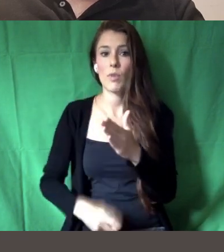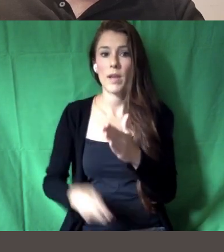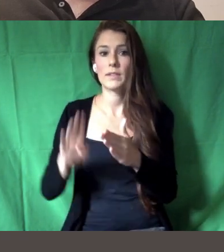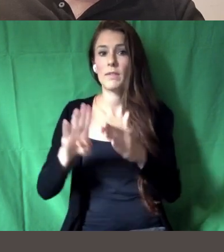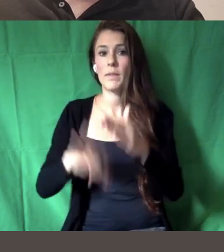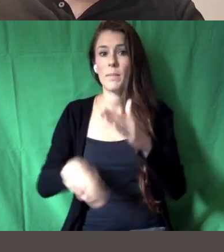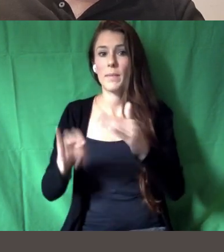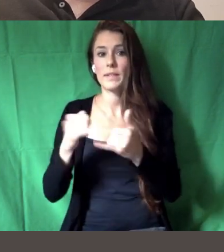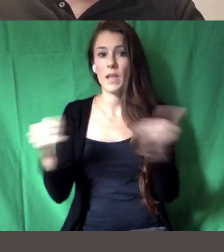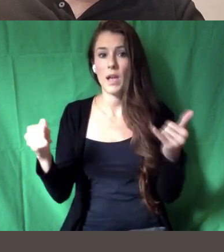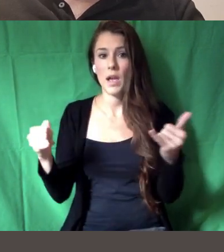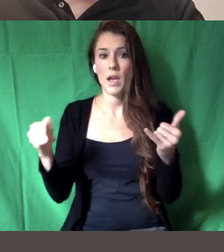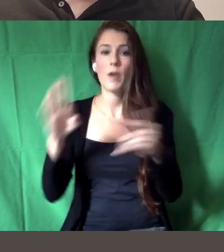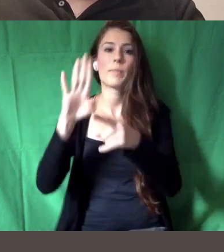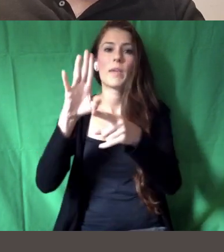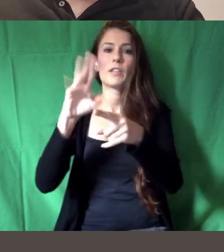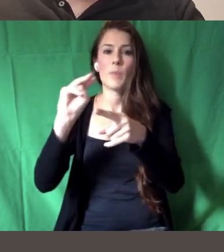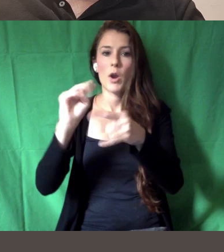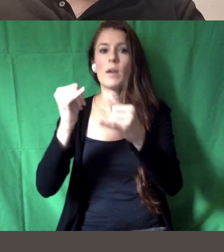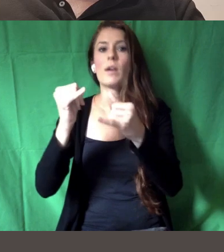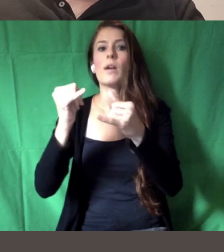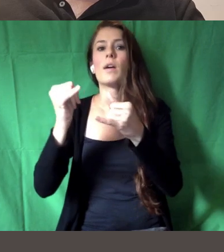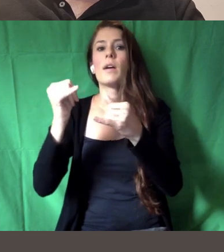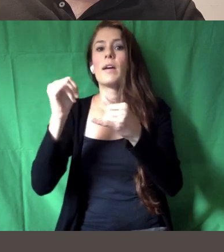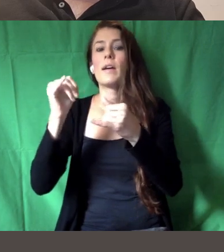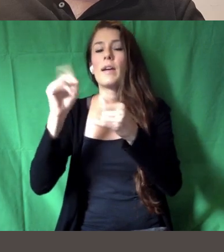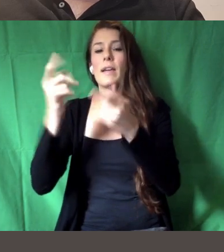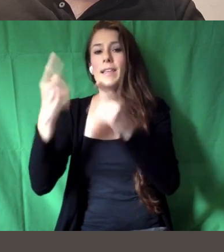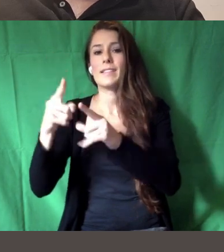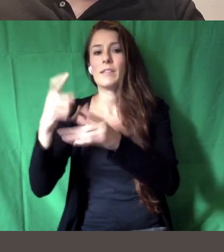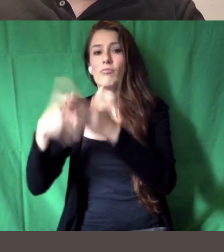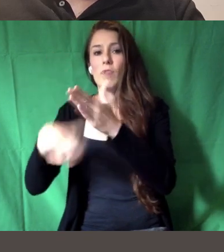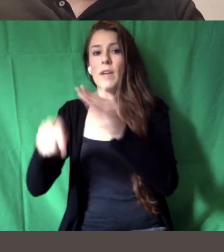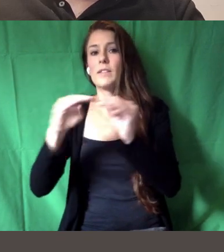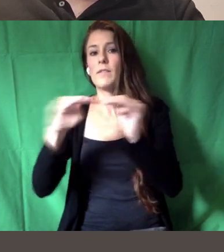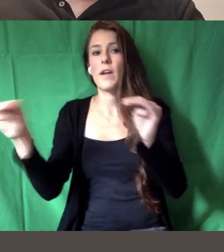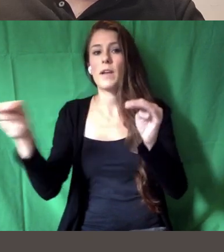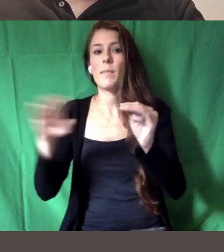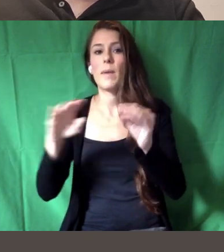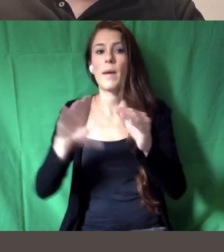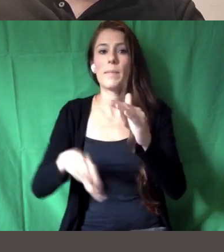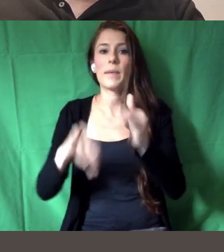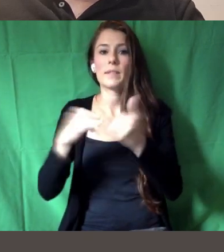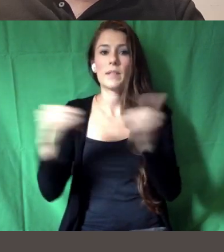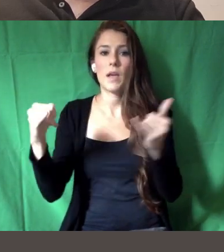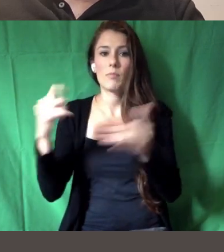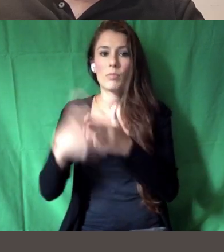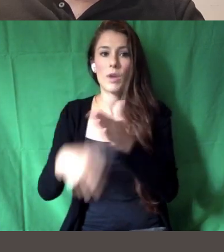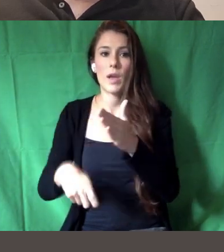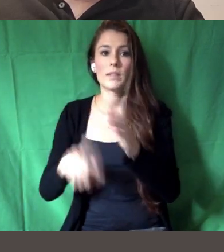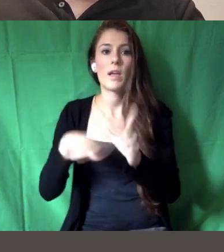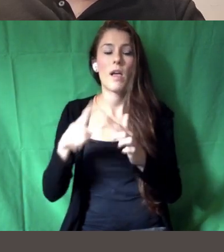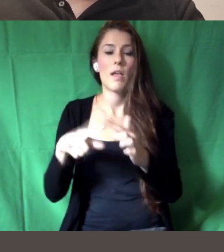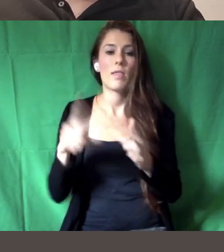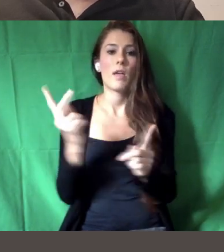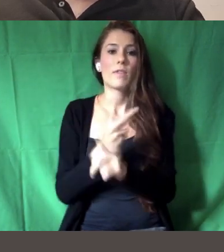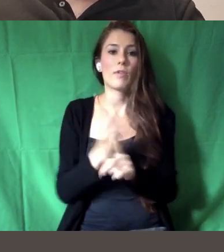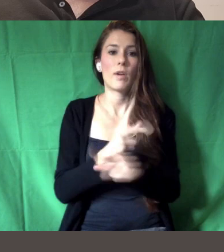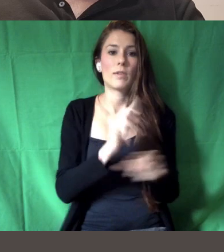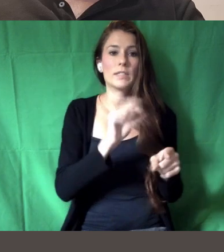instance price divided by baseline instance price. And then we will calculate TCR as 1 minus